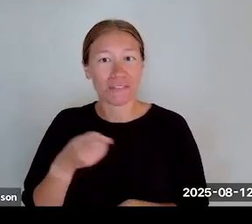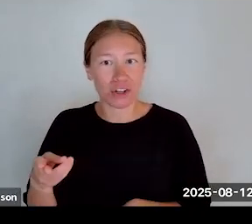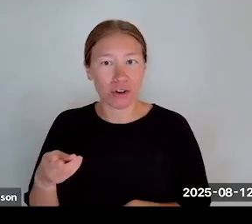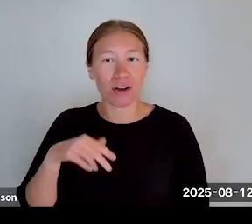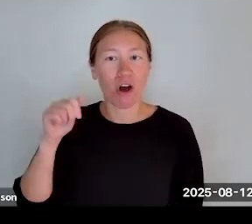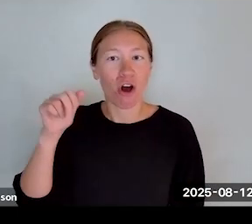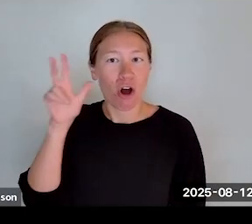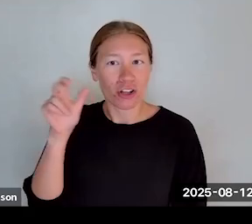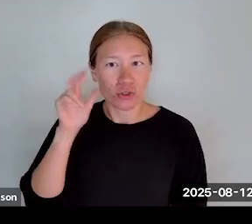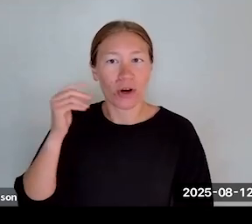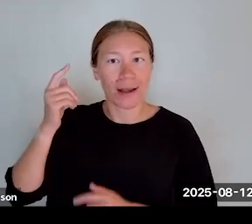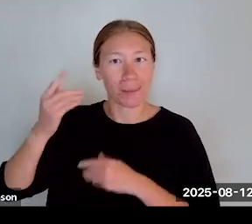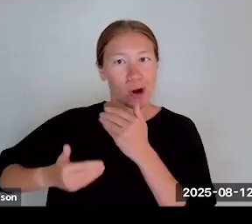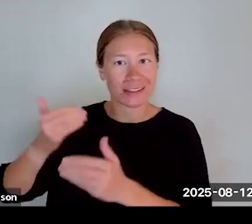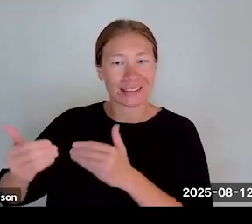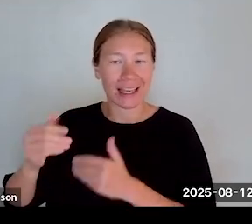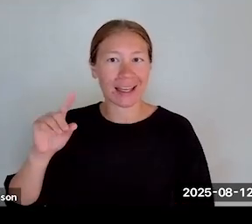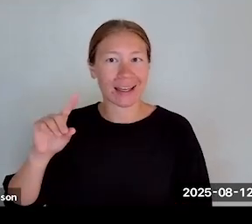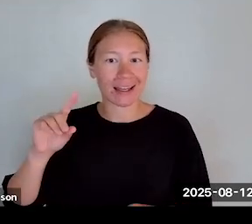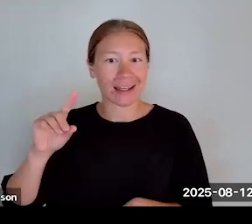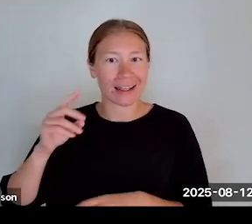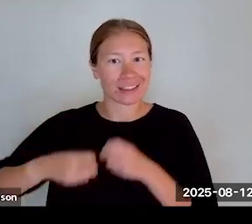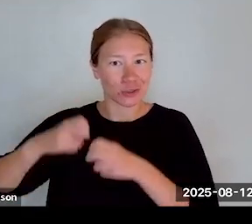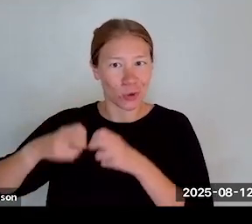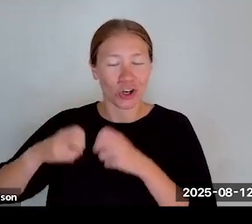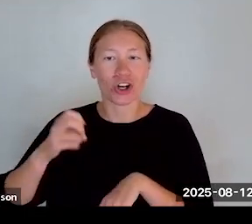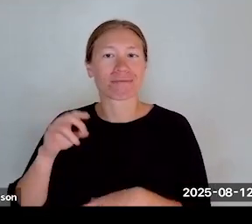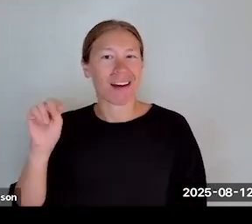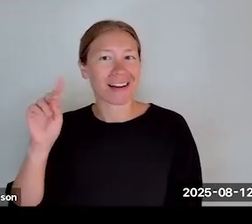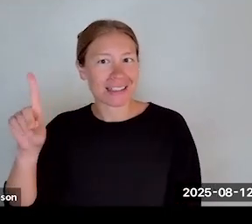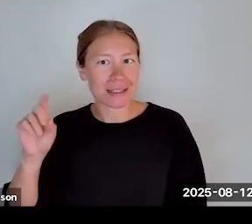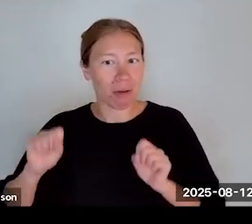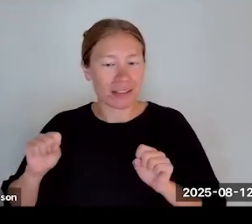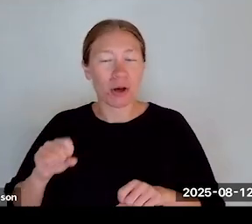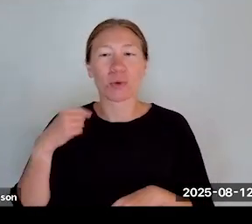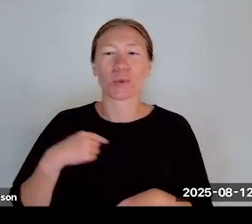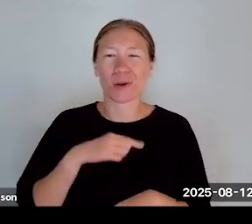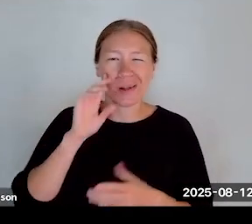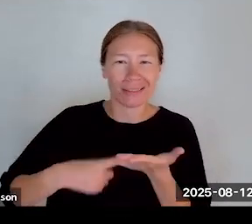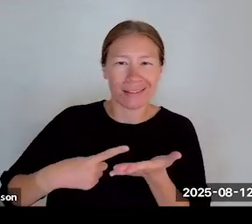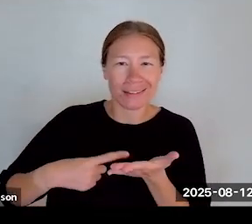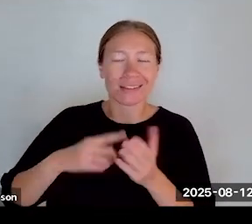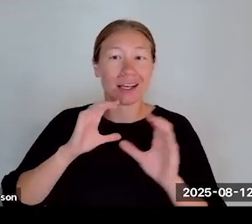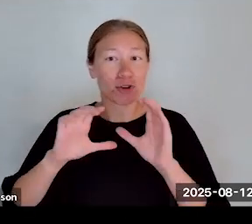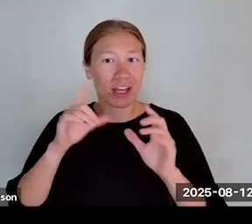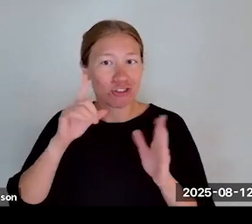and also those who may be neurodivergent. We will also cover communication strategies for employees and supervisors